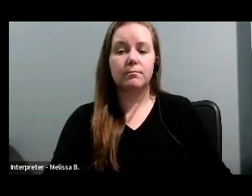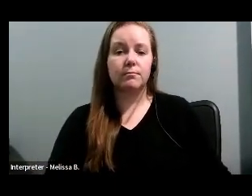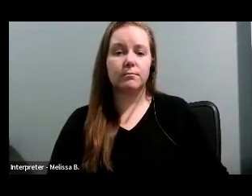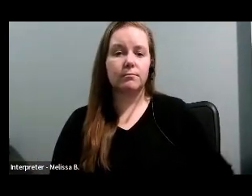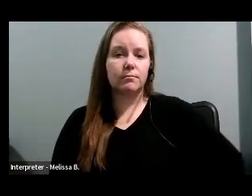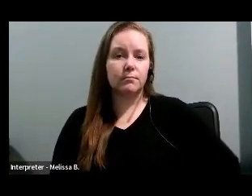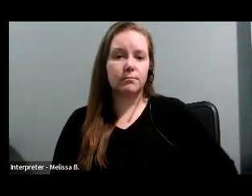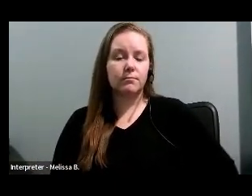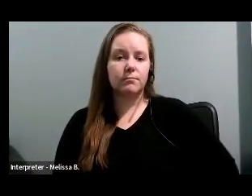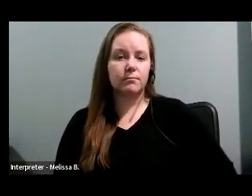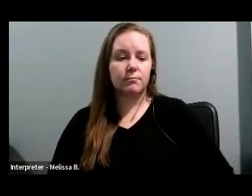Shannon Spencer (she/her): 3?